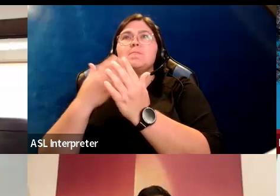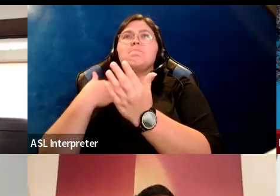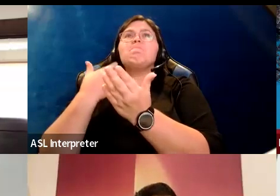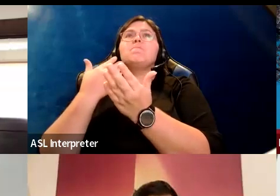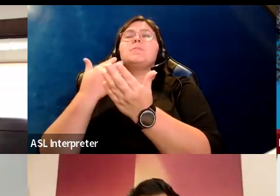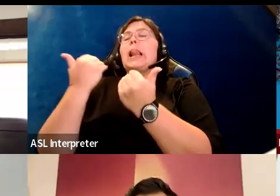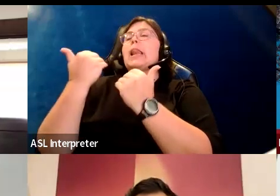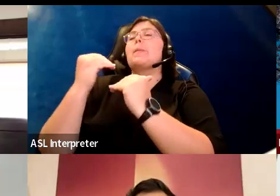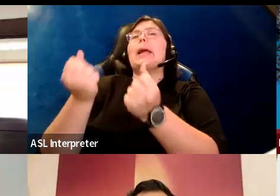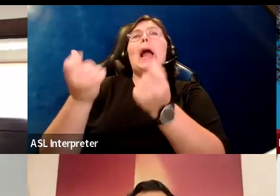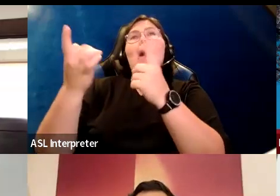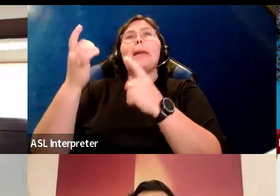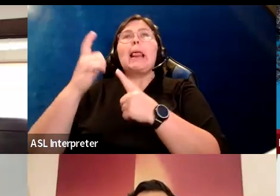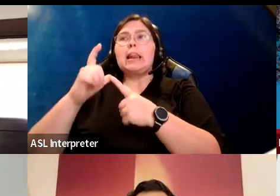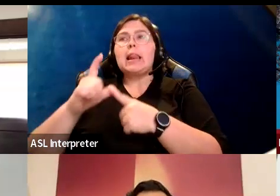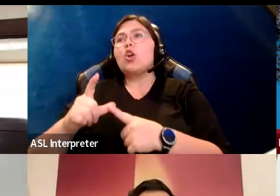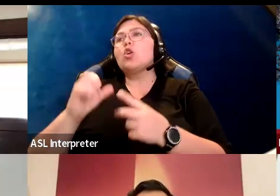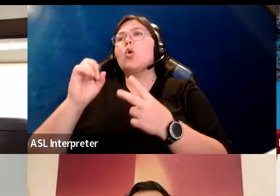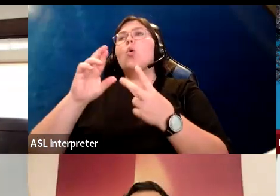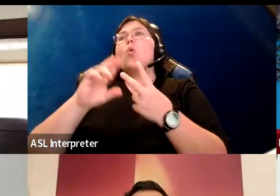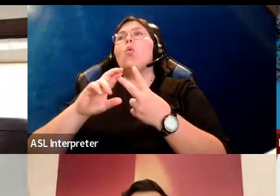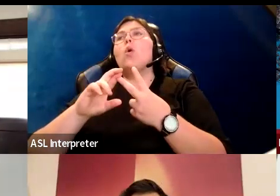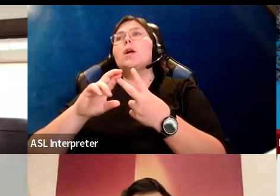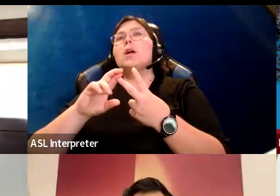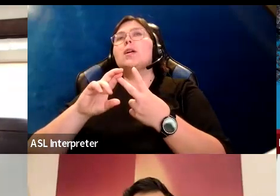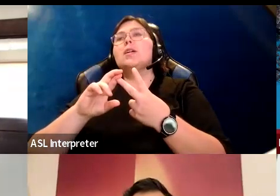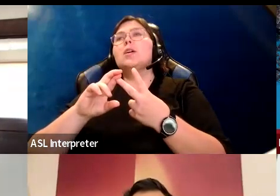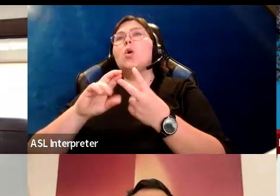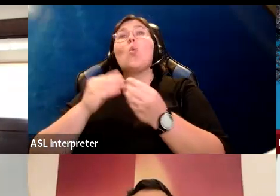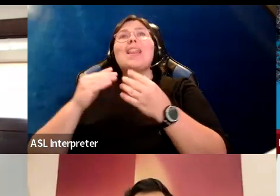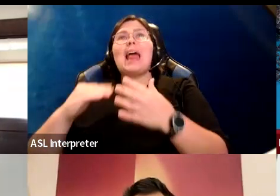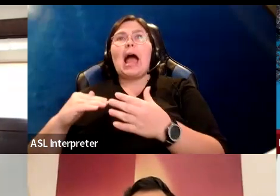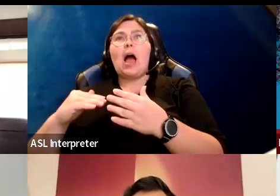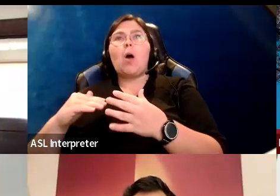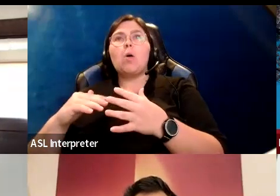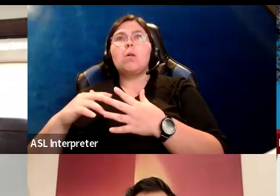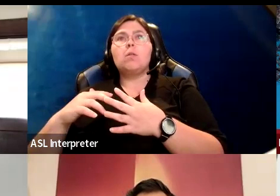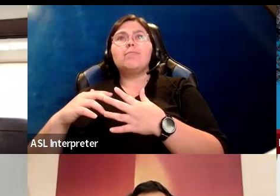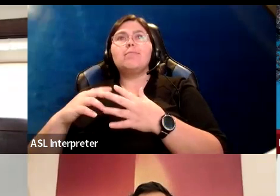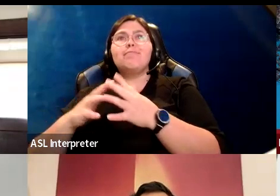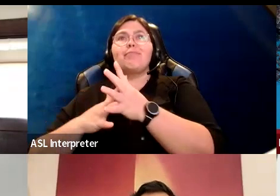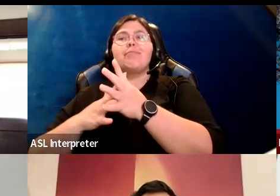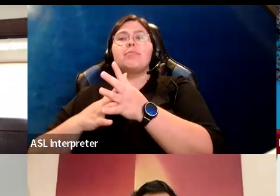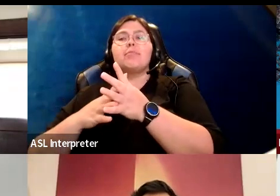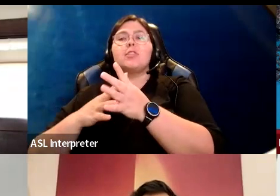or without compromising the quality of the description.